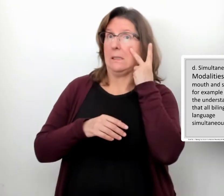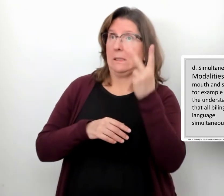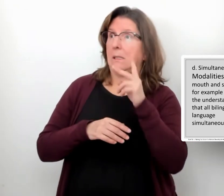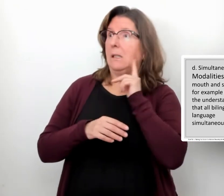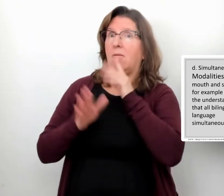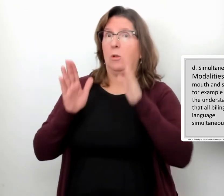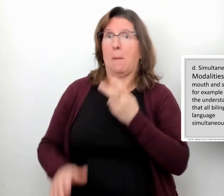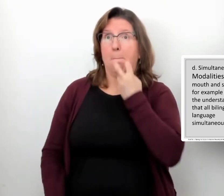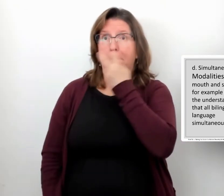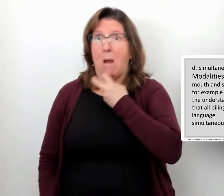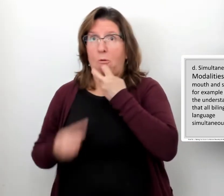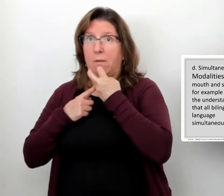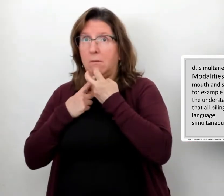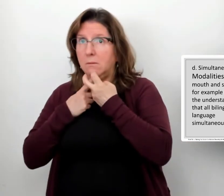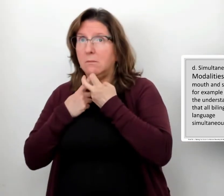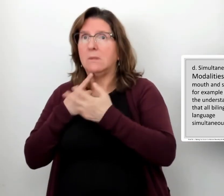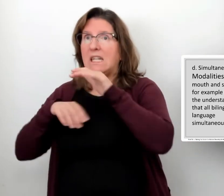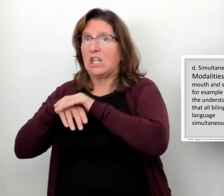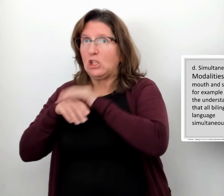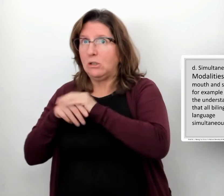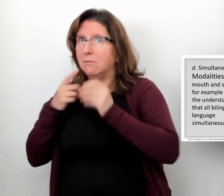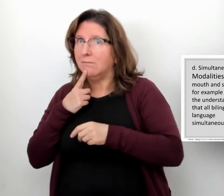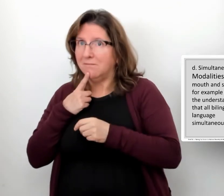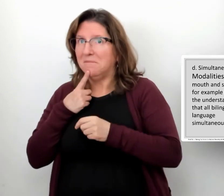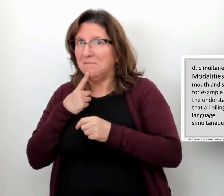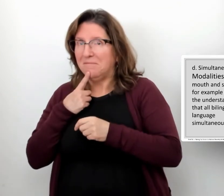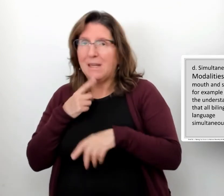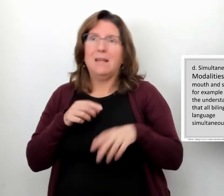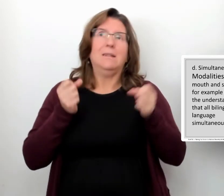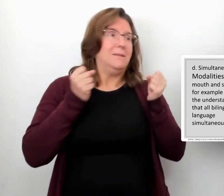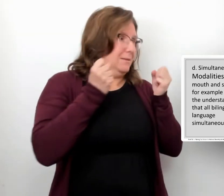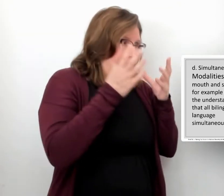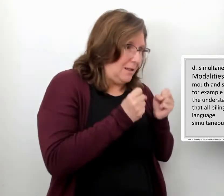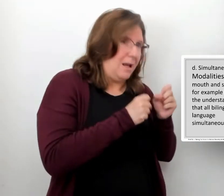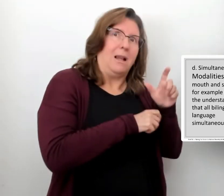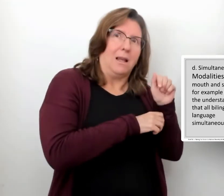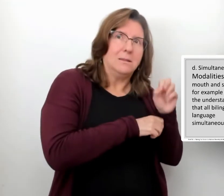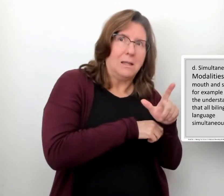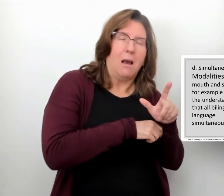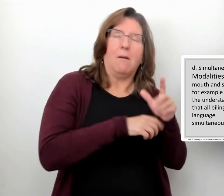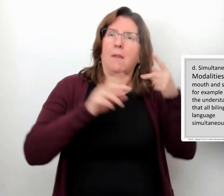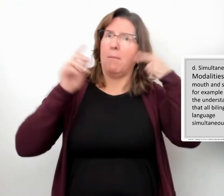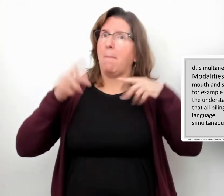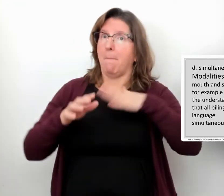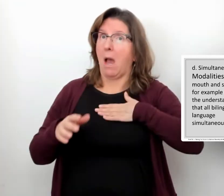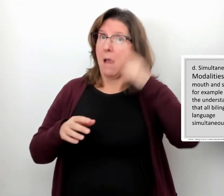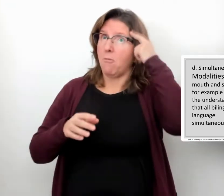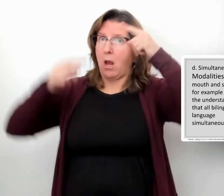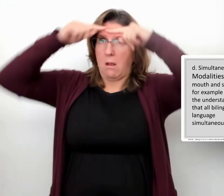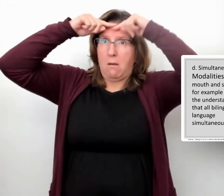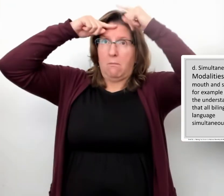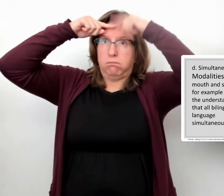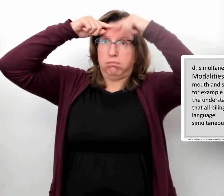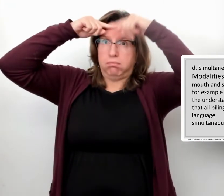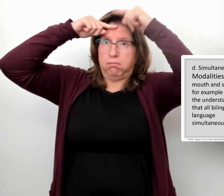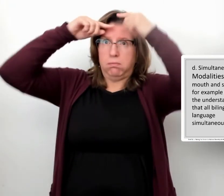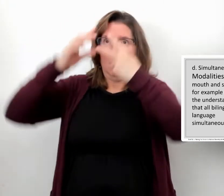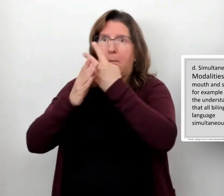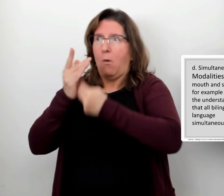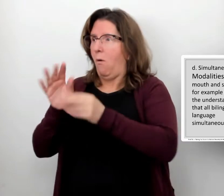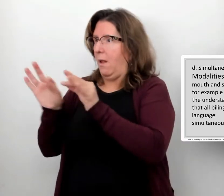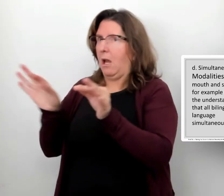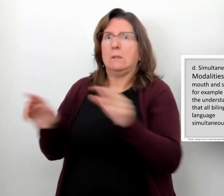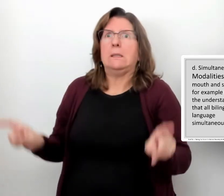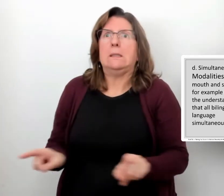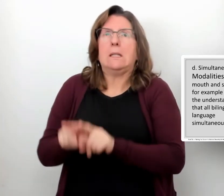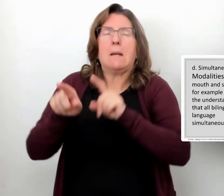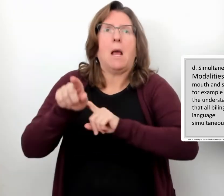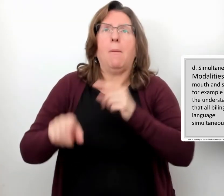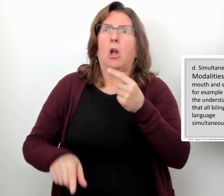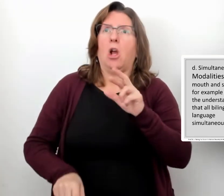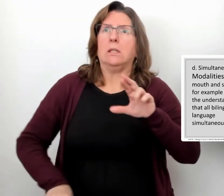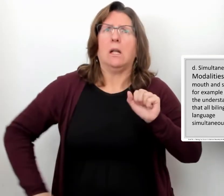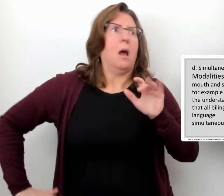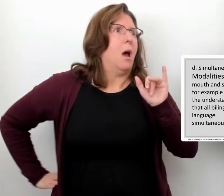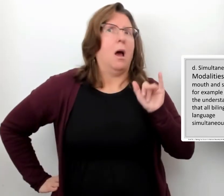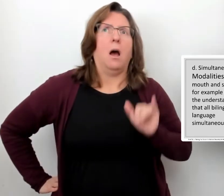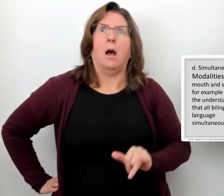A deaf child saying something in English at the same time as signing it was cognitively engaging both languages.